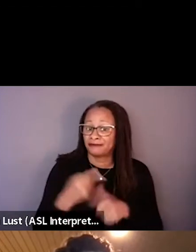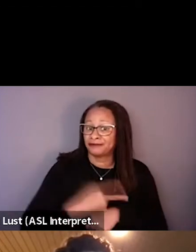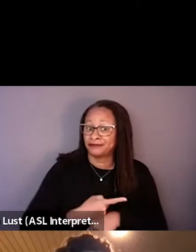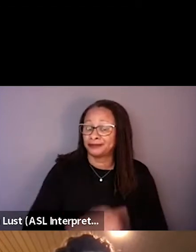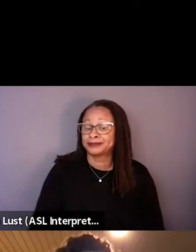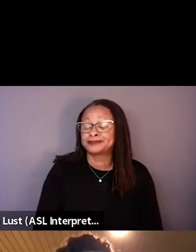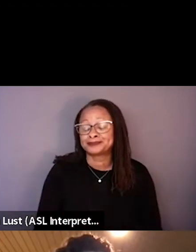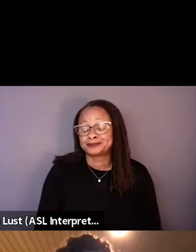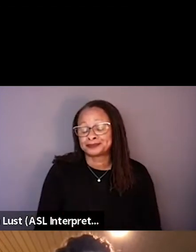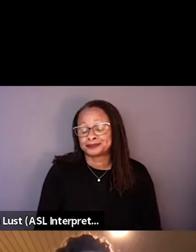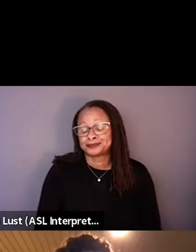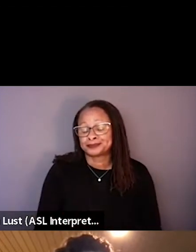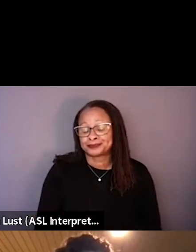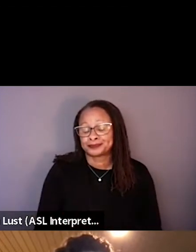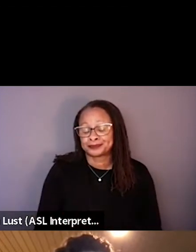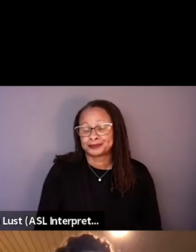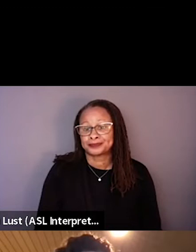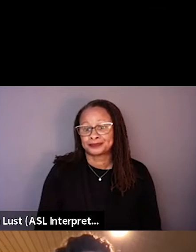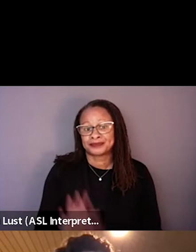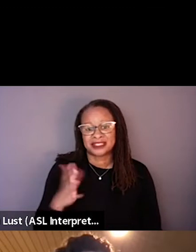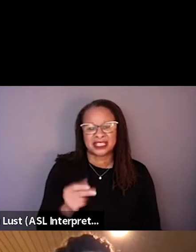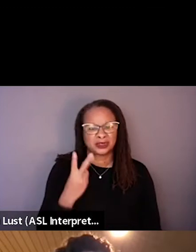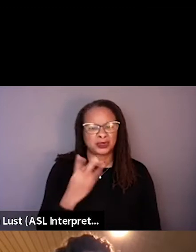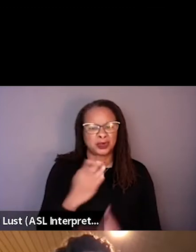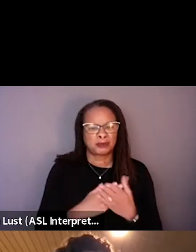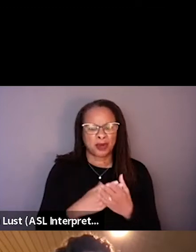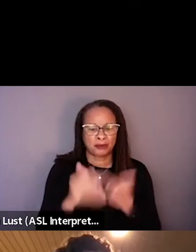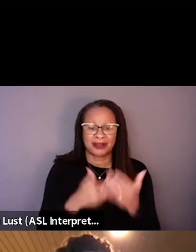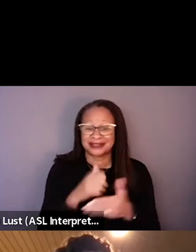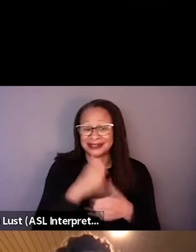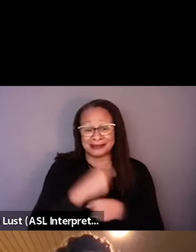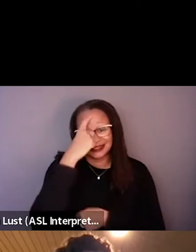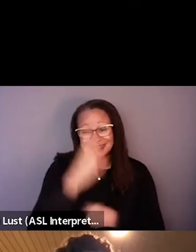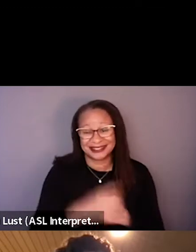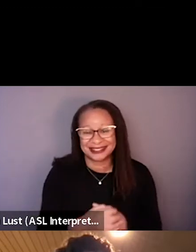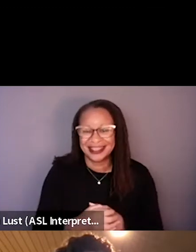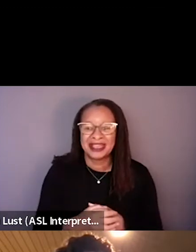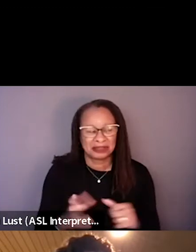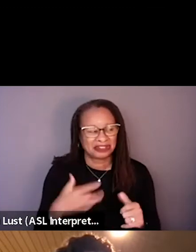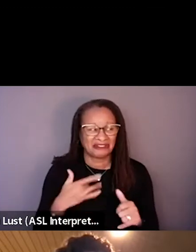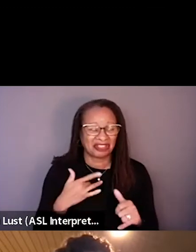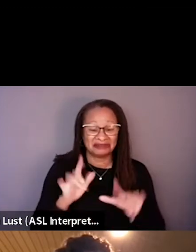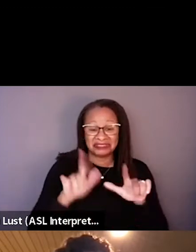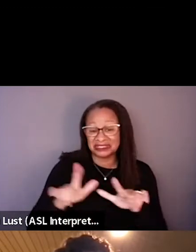So yeah, that's, yeah, it's kind of like a two-part process that doesn't really make any sense, but you feel it out and it's a lot that,